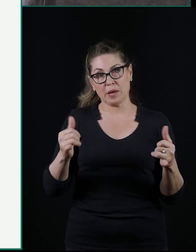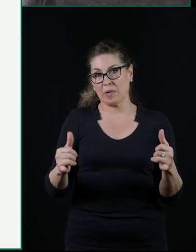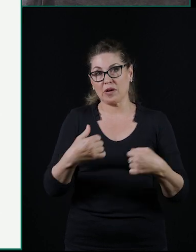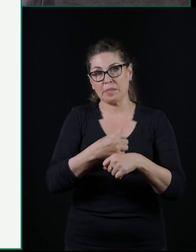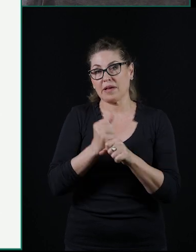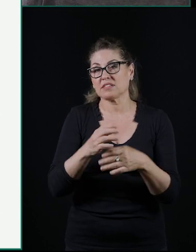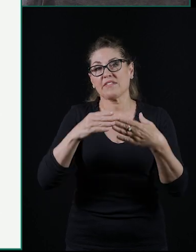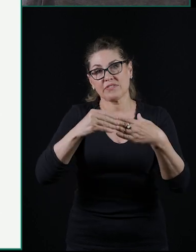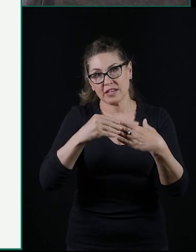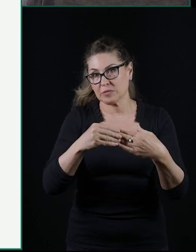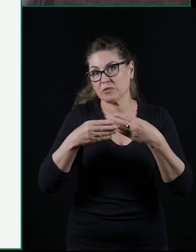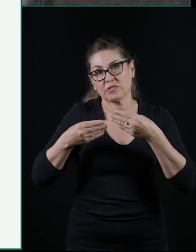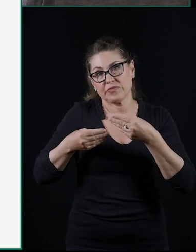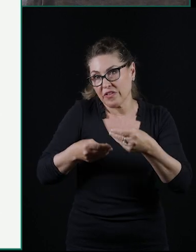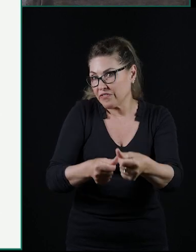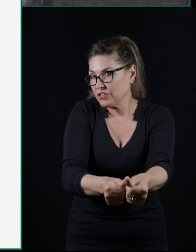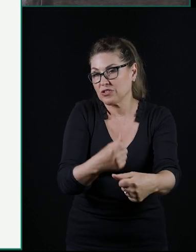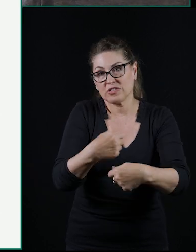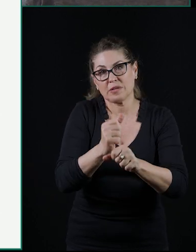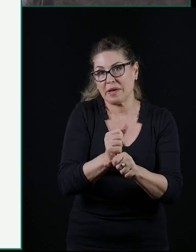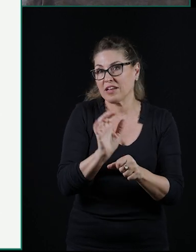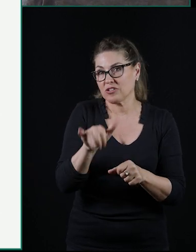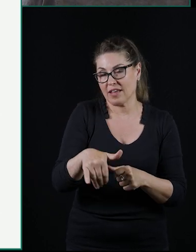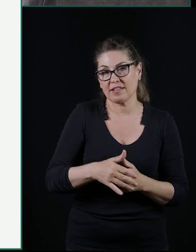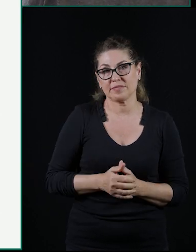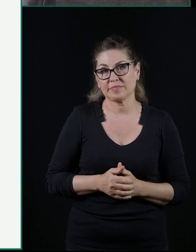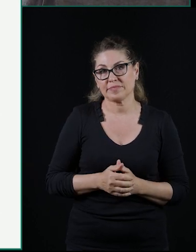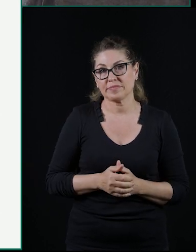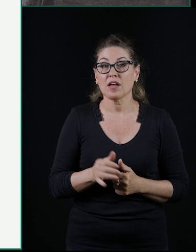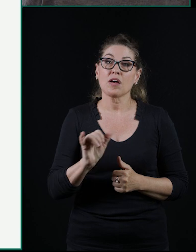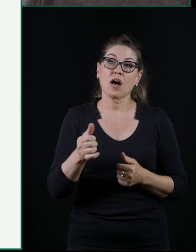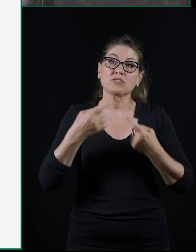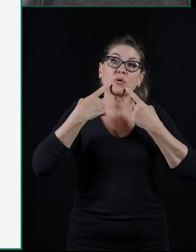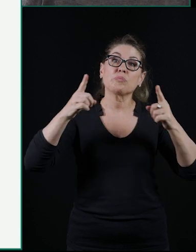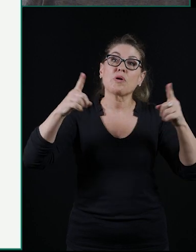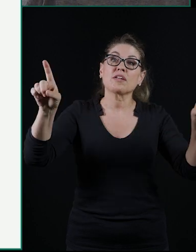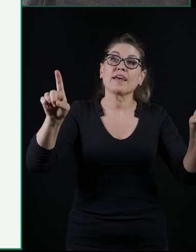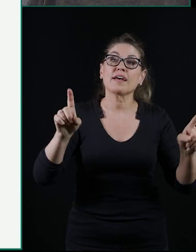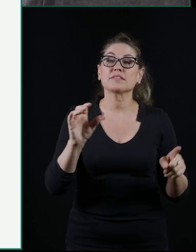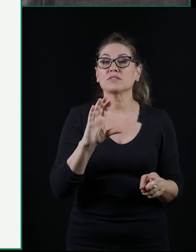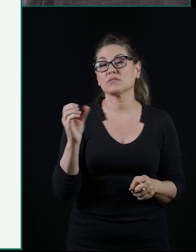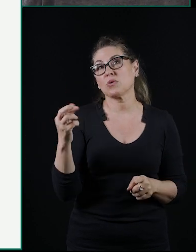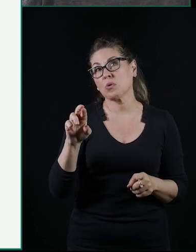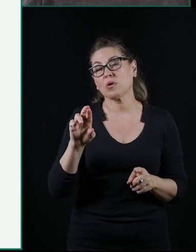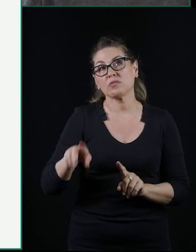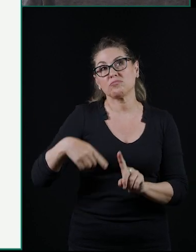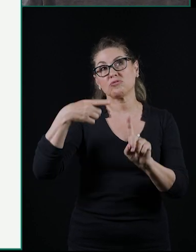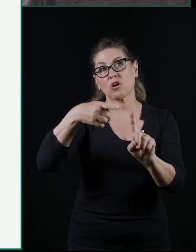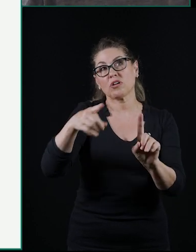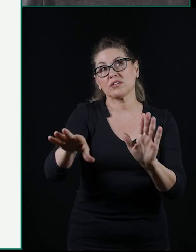and efficient to manage your sends. There is also broadcasts or target select endpoints.